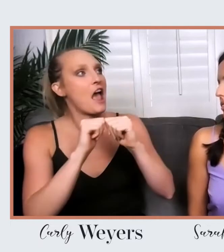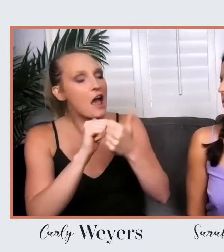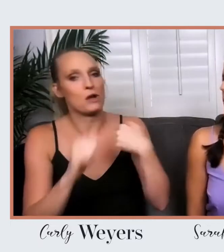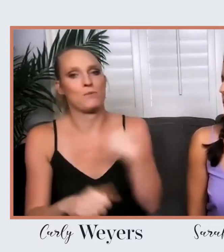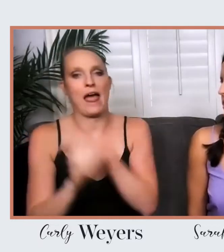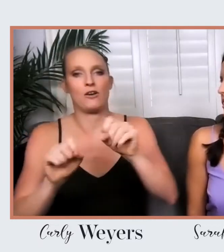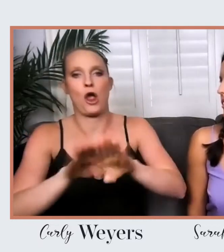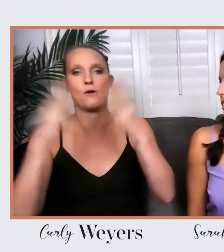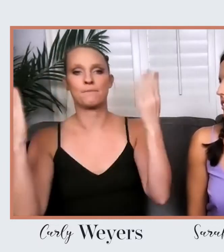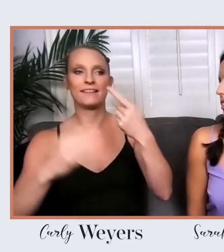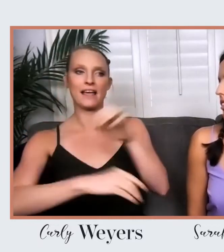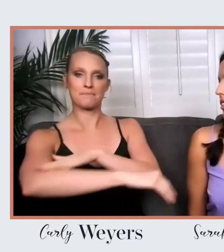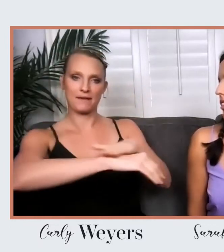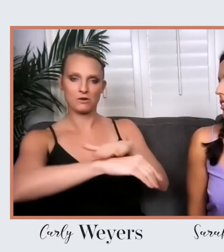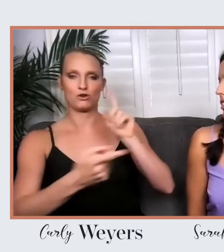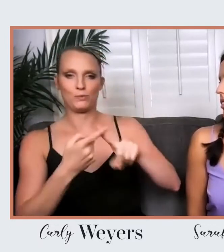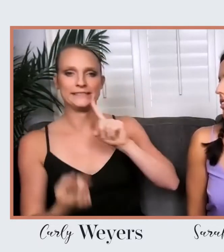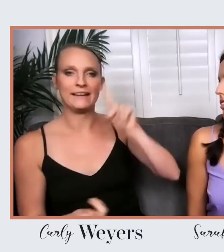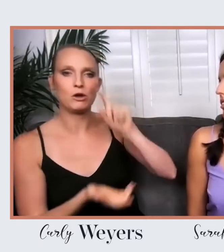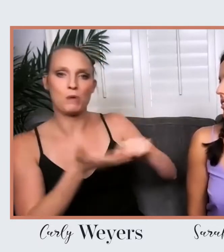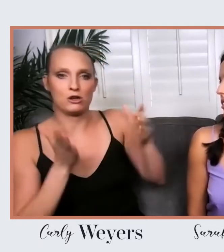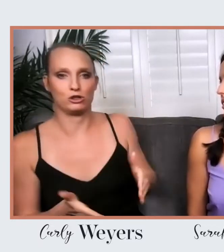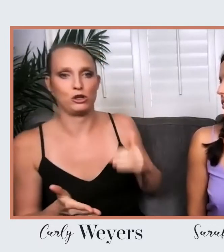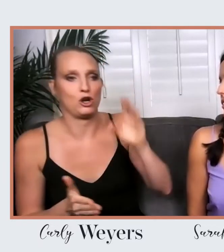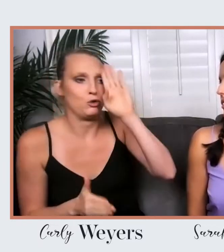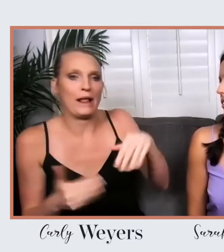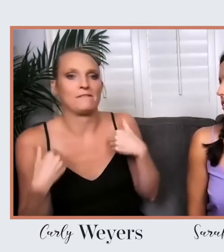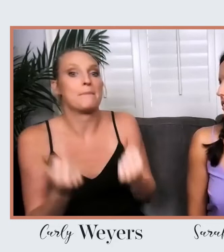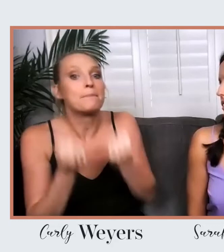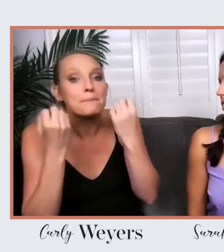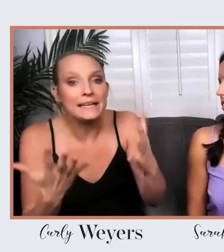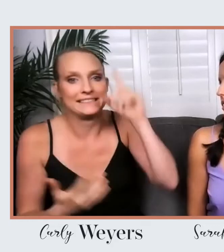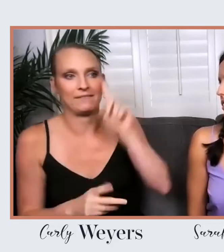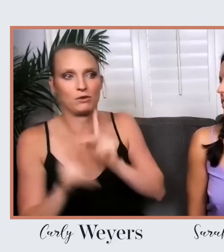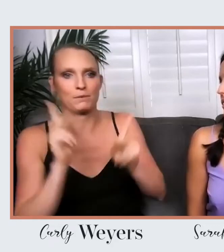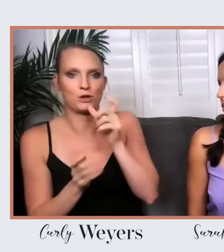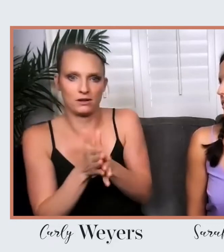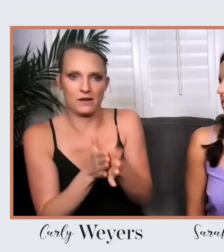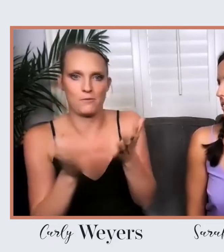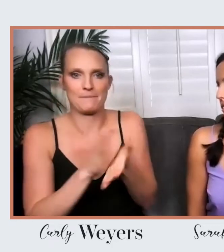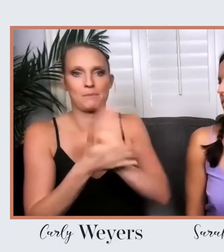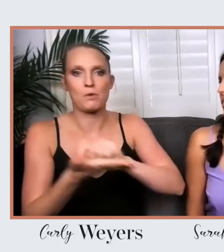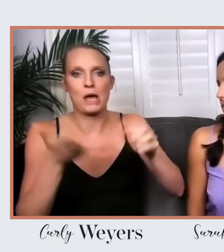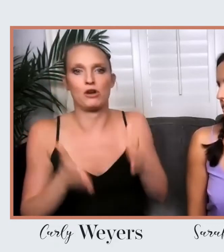about how we can open the platform to deaf writers, knowing that there's so many deaf people who want to become writers out there,